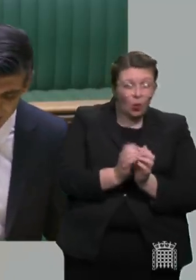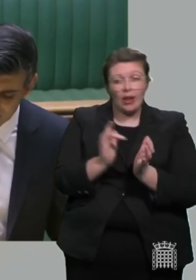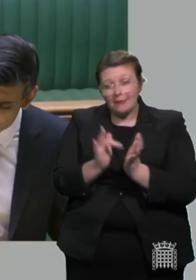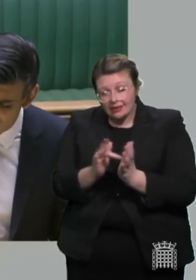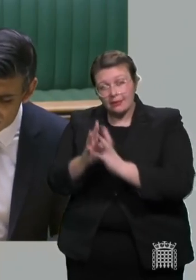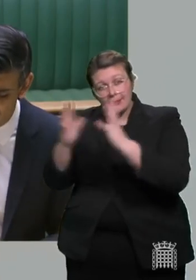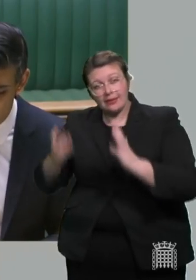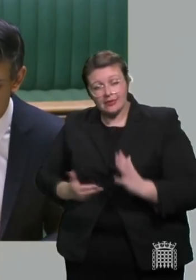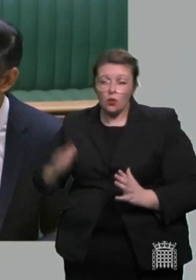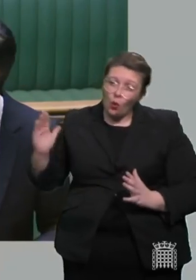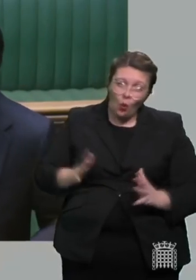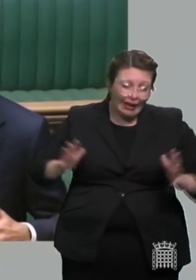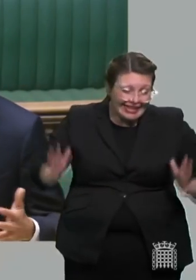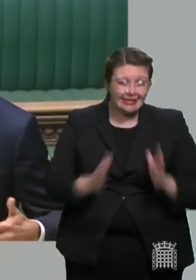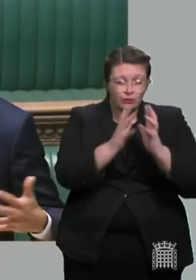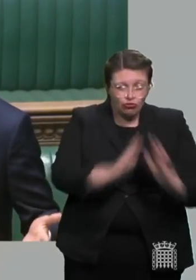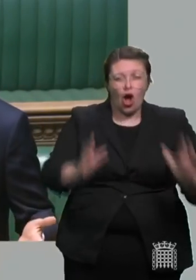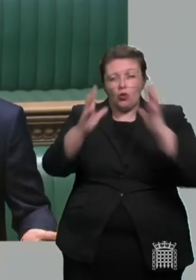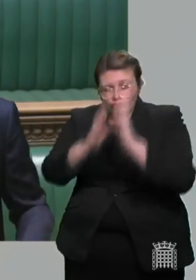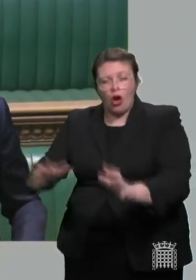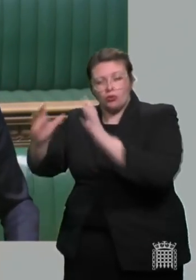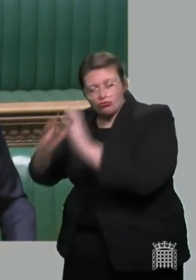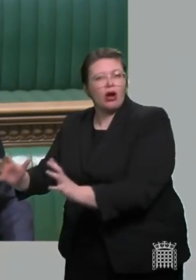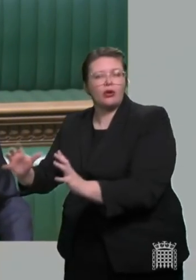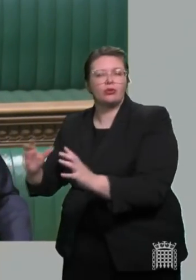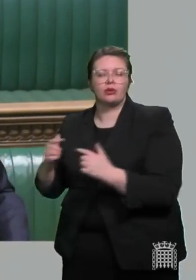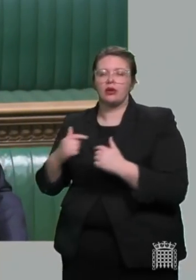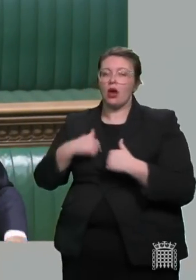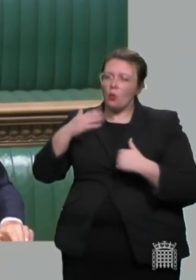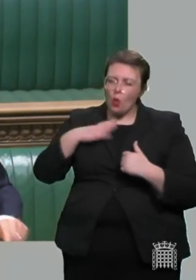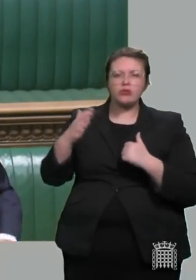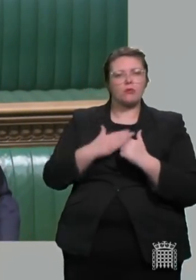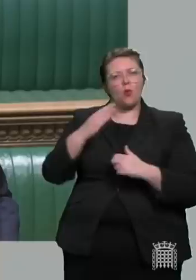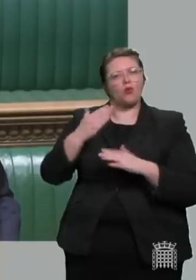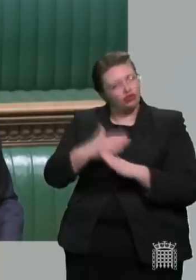It is not enough to have a general desire to create jobs; we need a real commitment